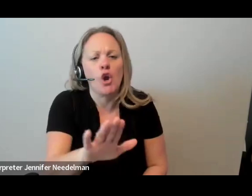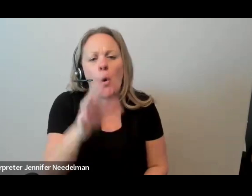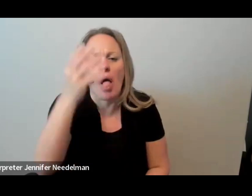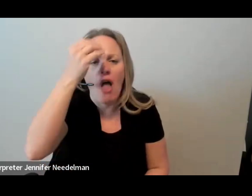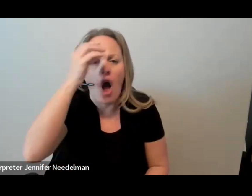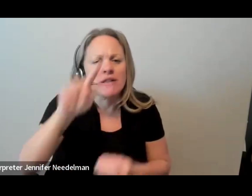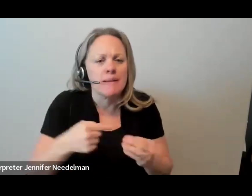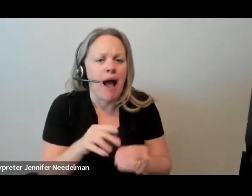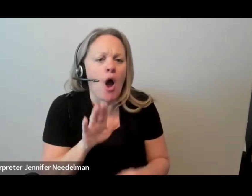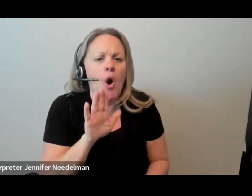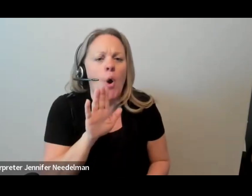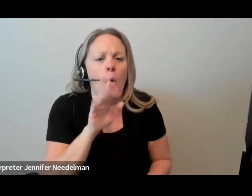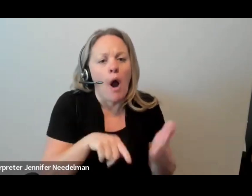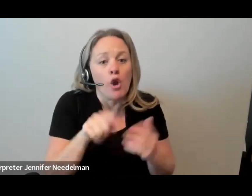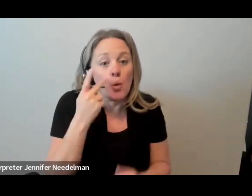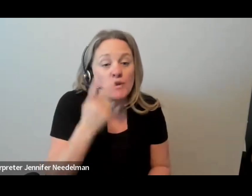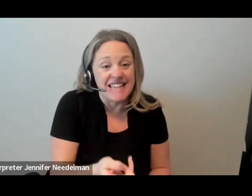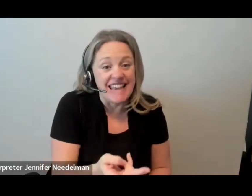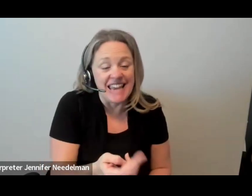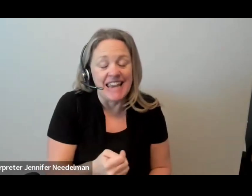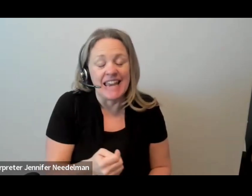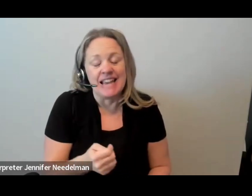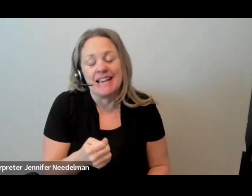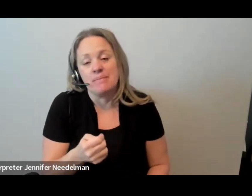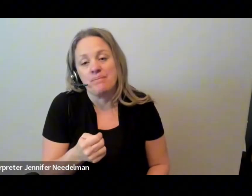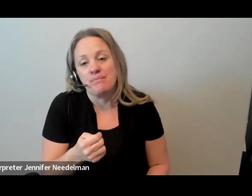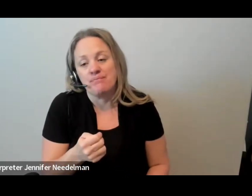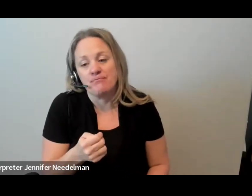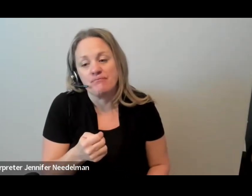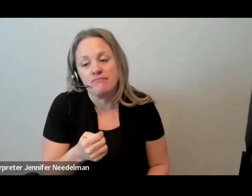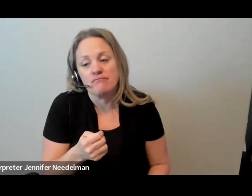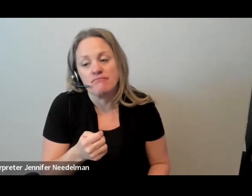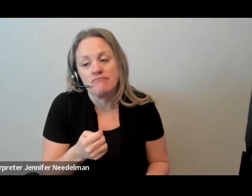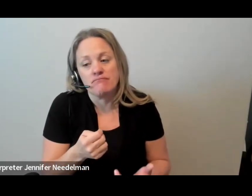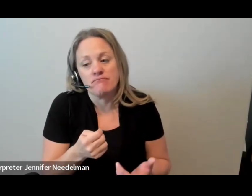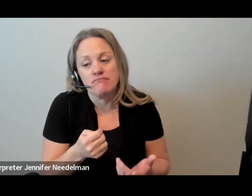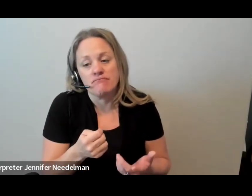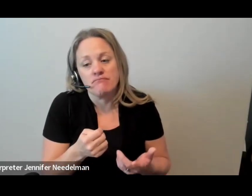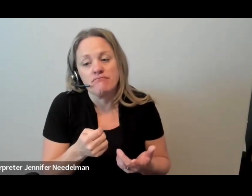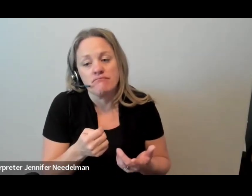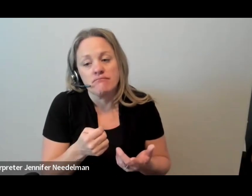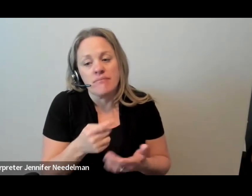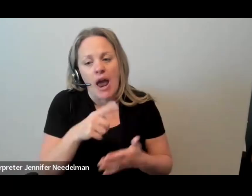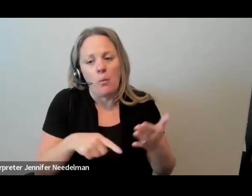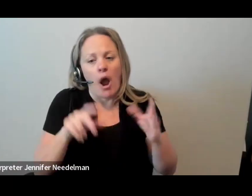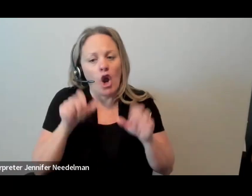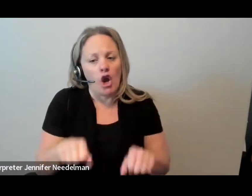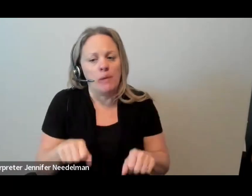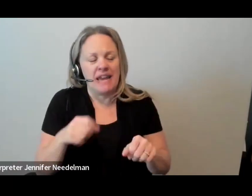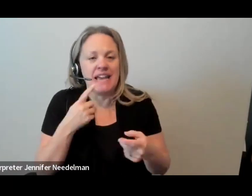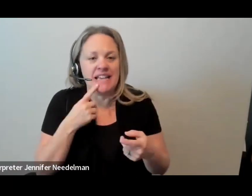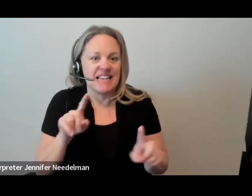what you are seeing could be a successful model for marketing in this space.